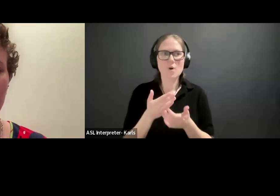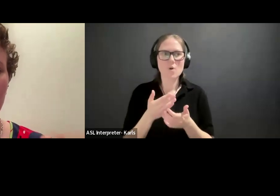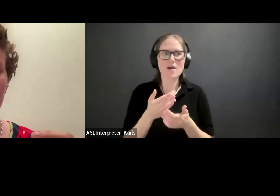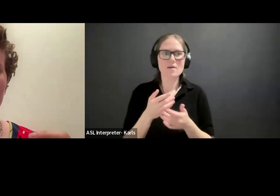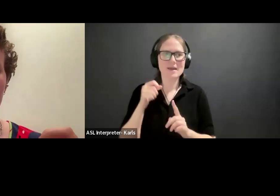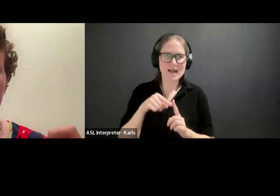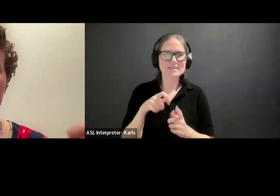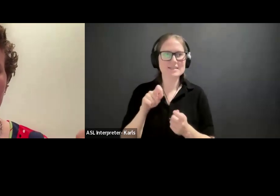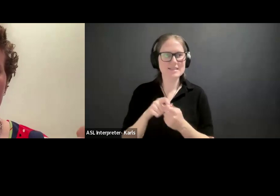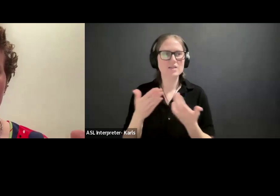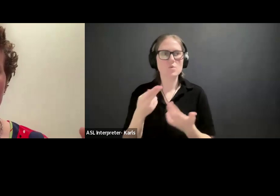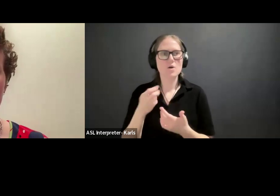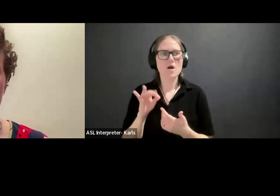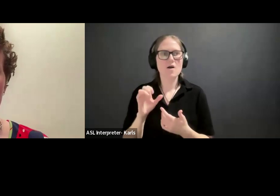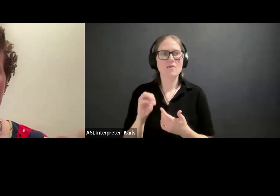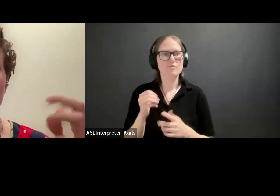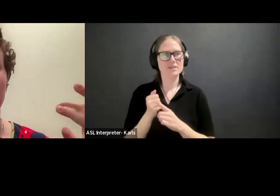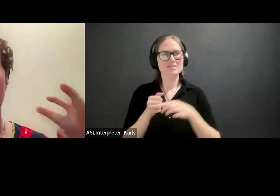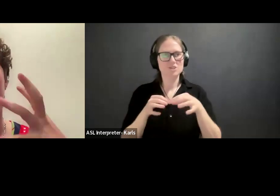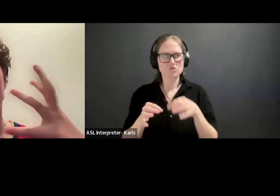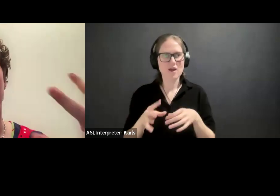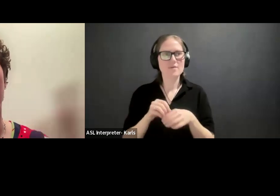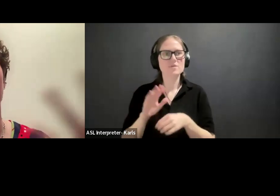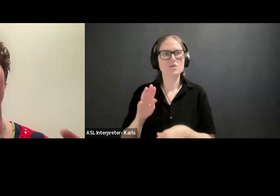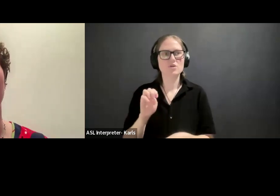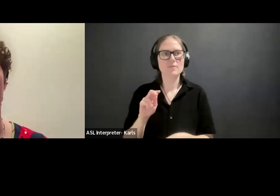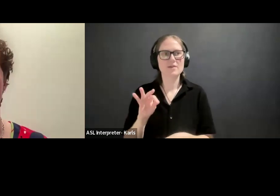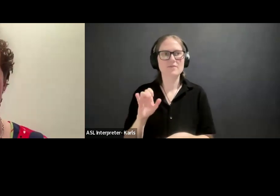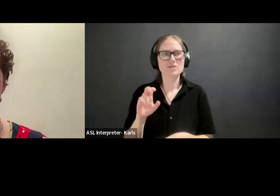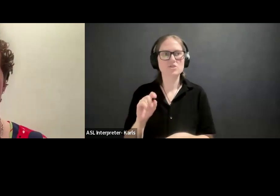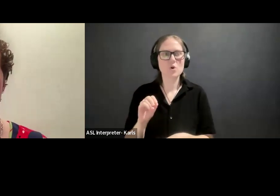Um, and I was kind of landed on this idea that visual poetry